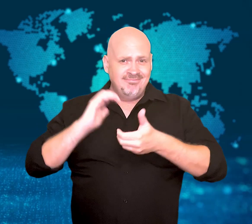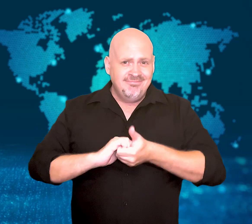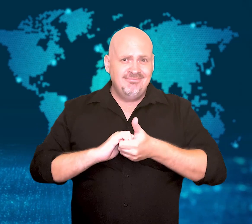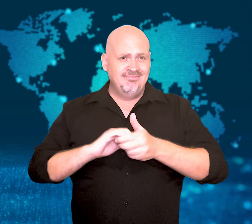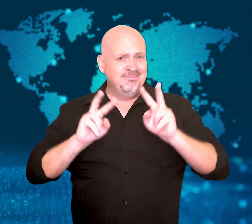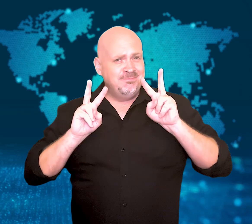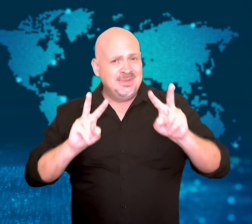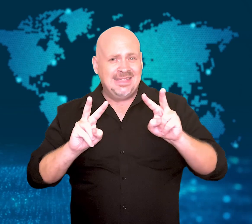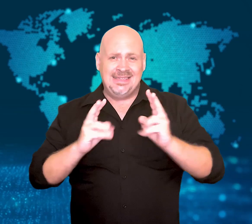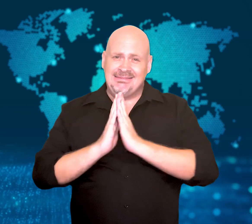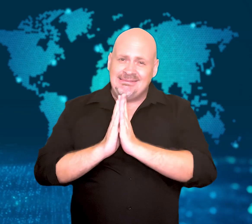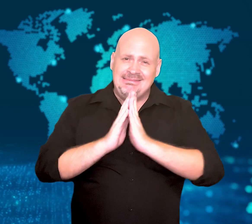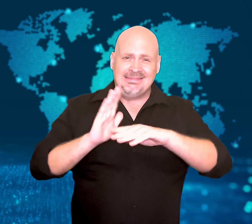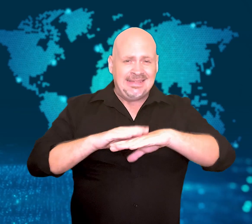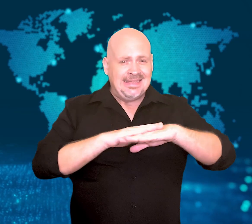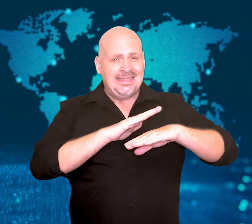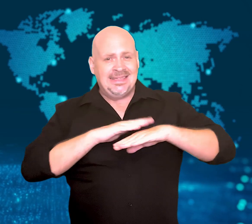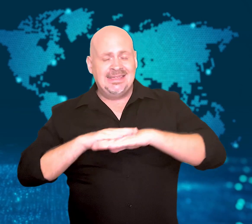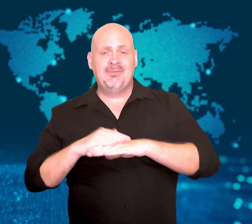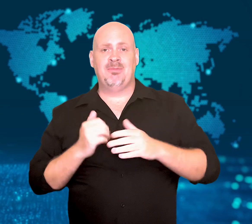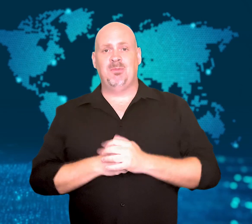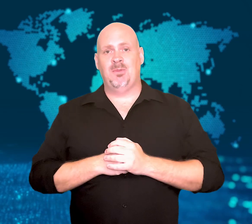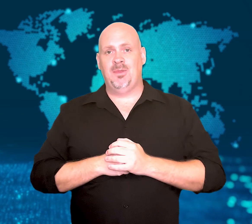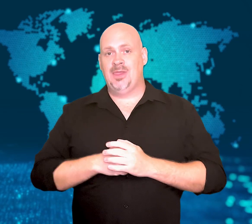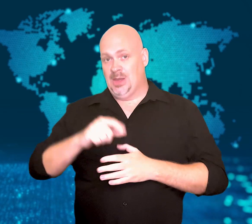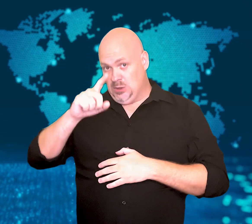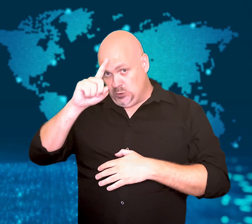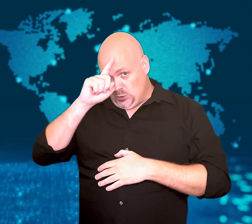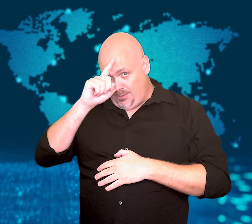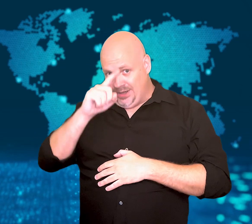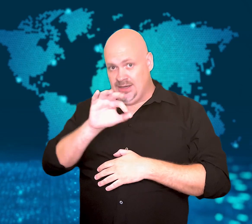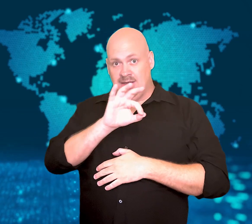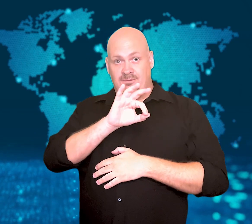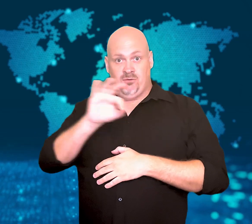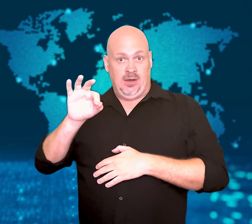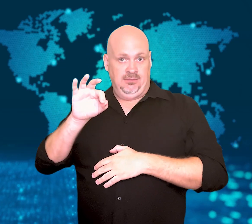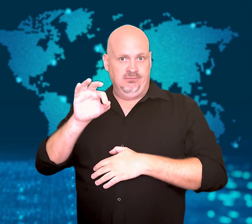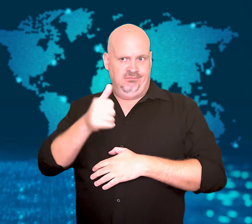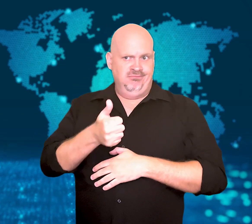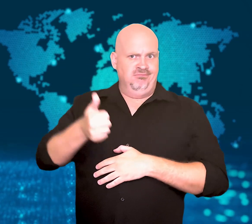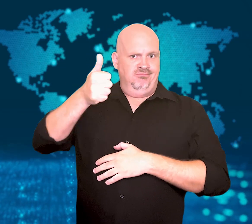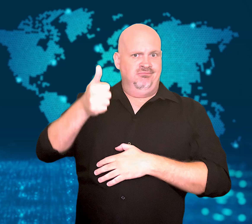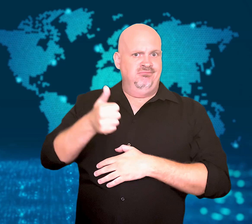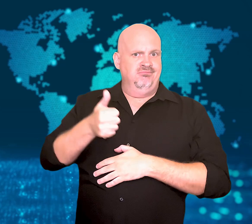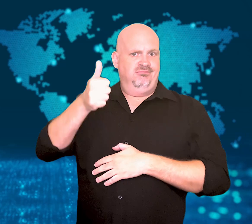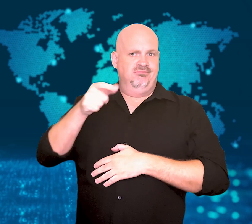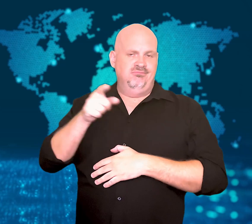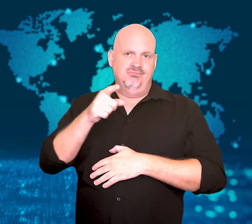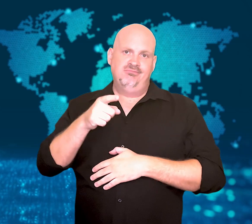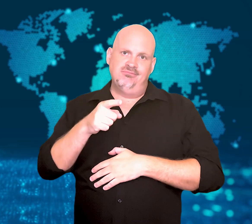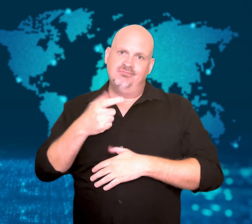World leaders continue to urge an end to the war.